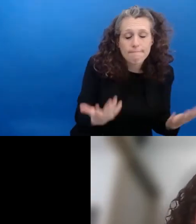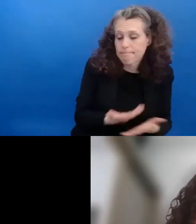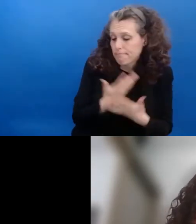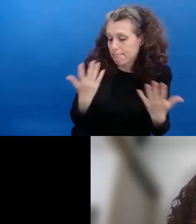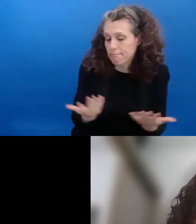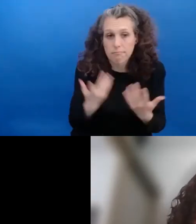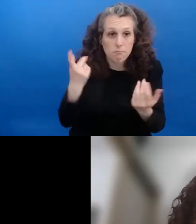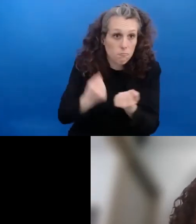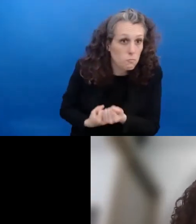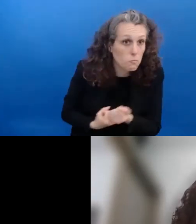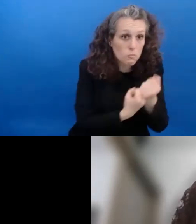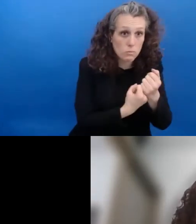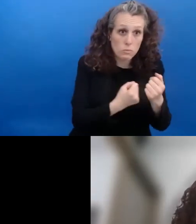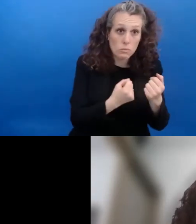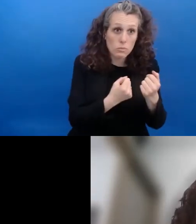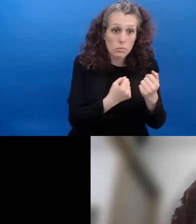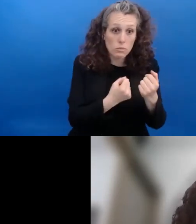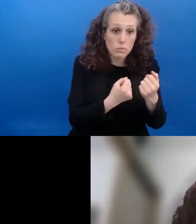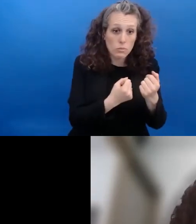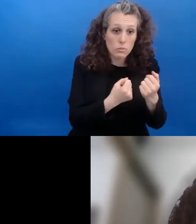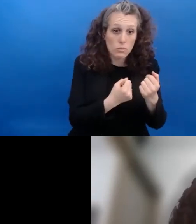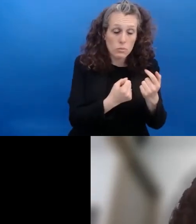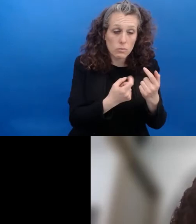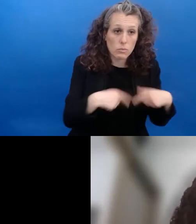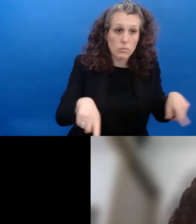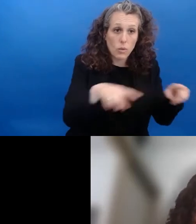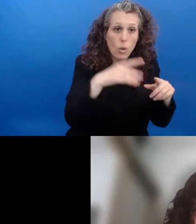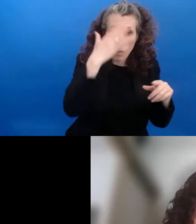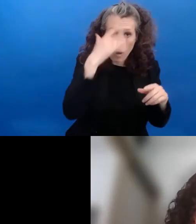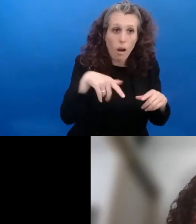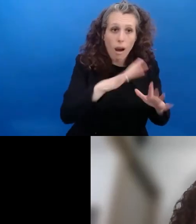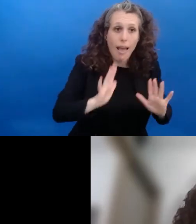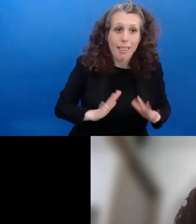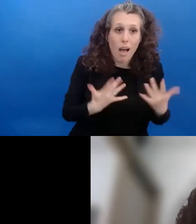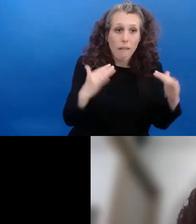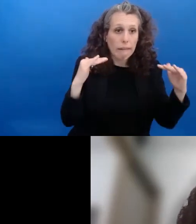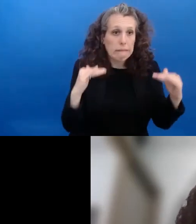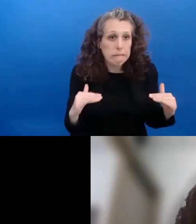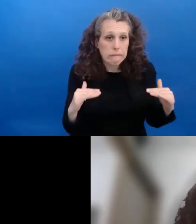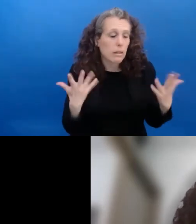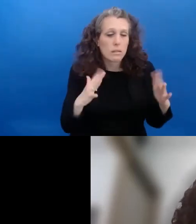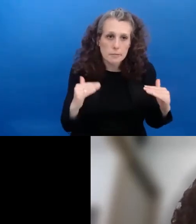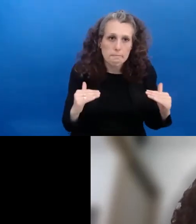can receive um a good standard of living after the pandemic and uh